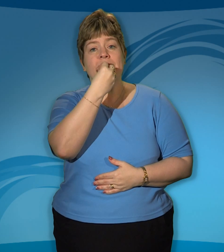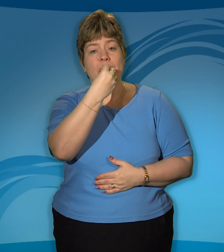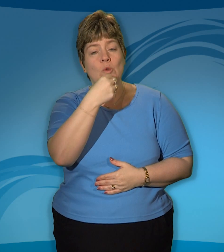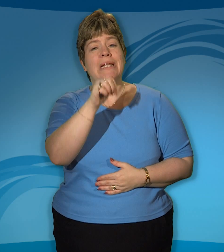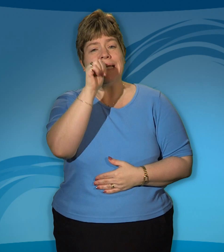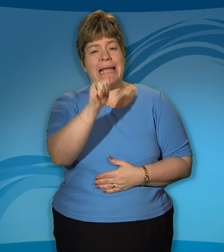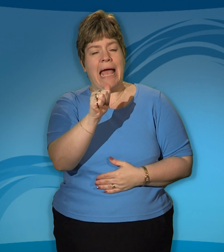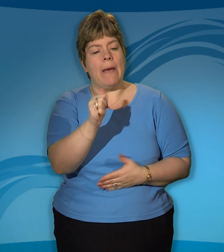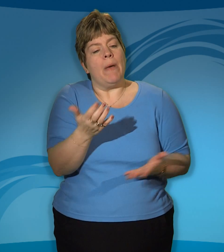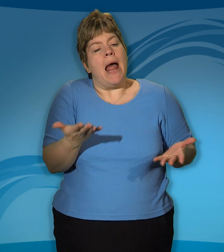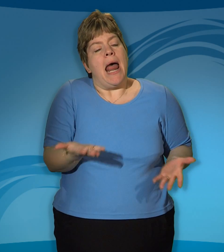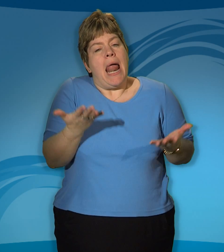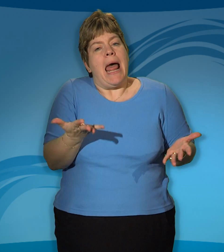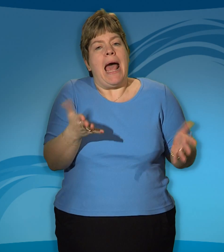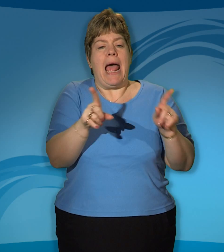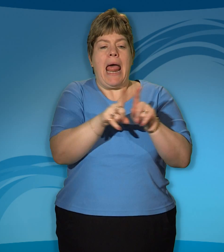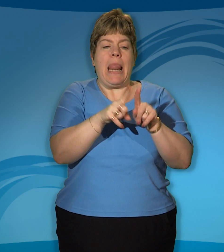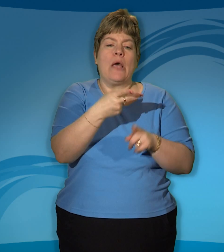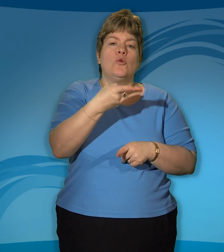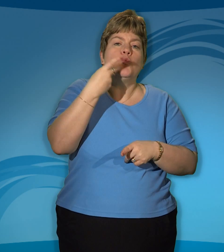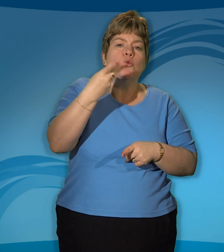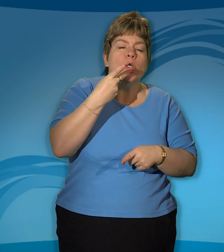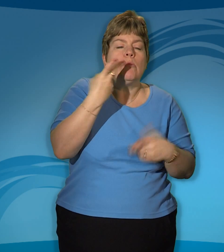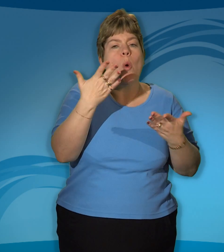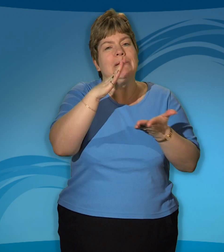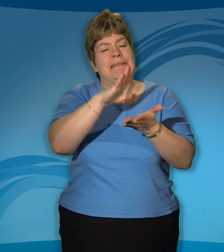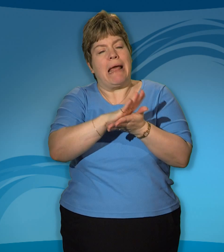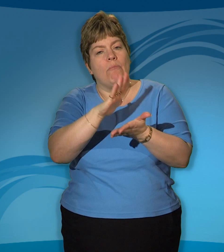Eat a light diet eg. Soup or sandwiches.